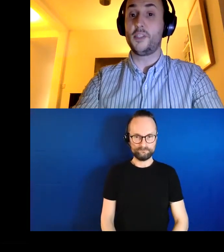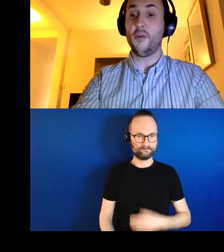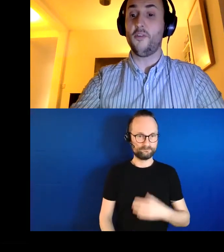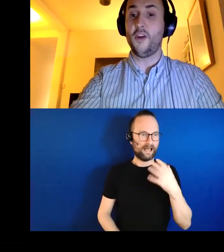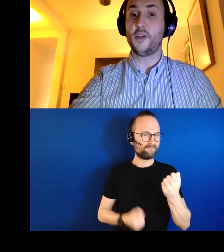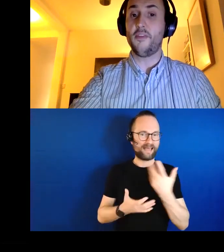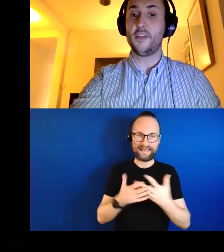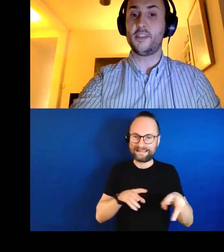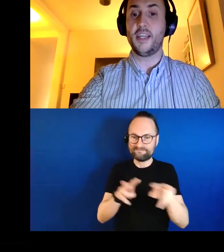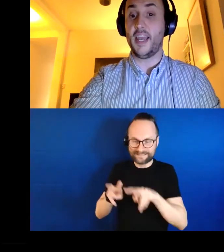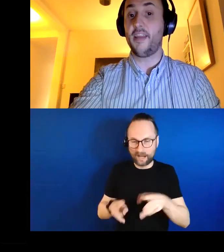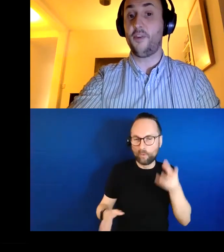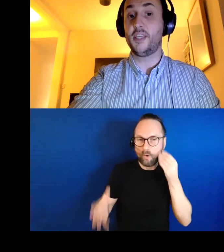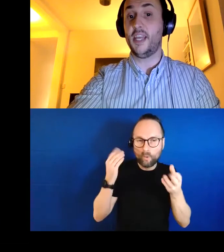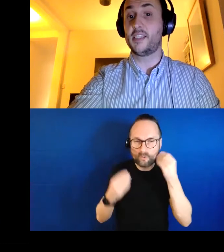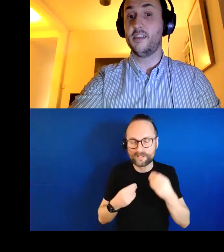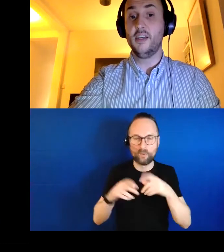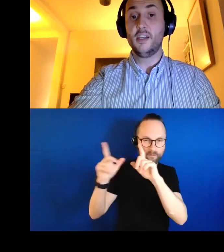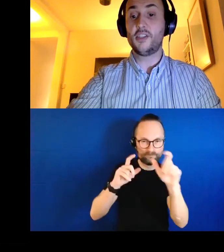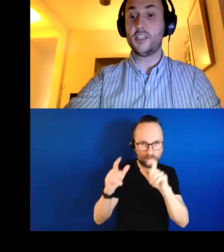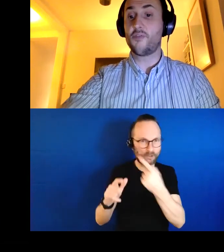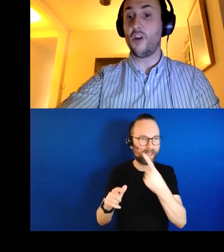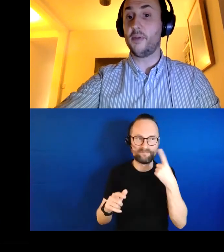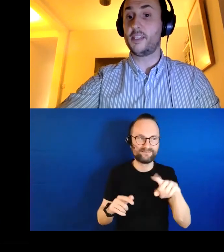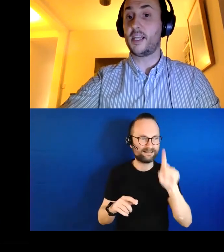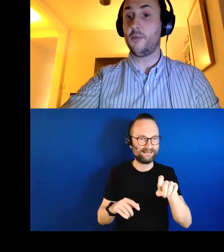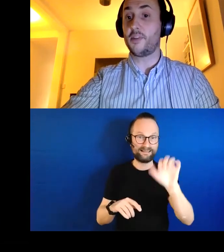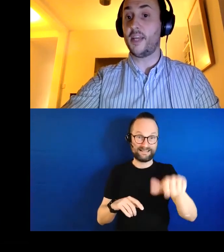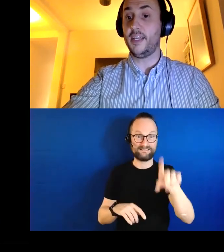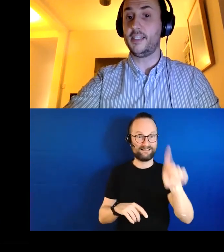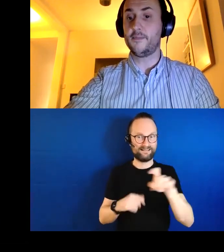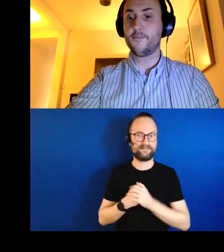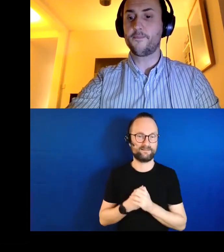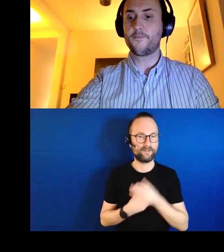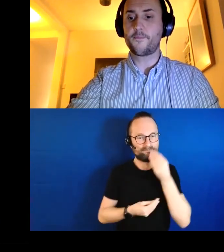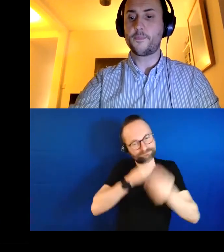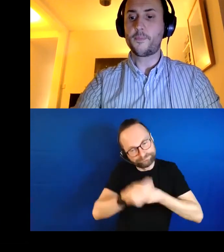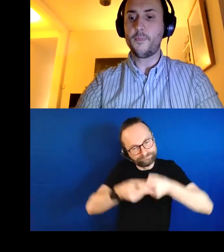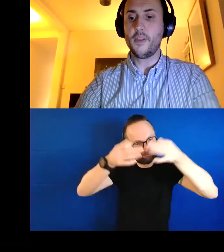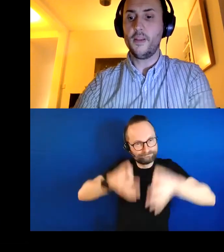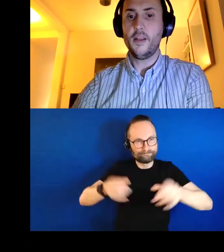what it is has actually been left behind.